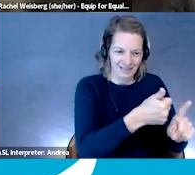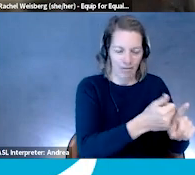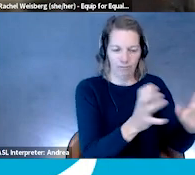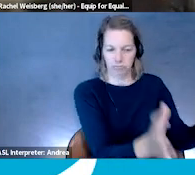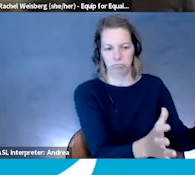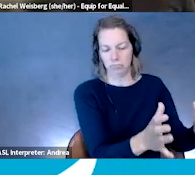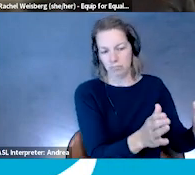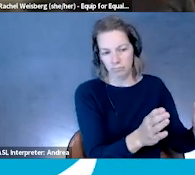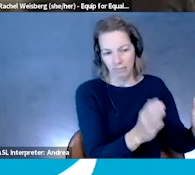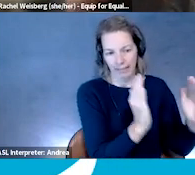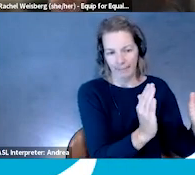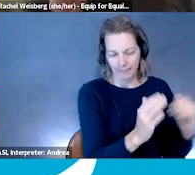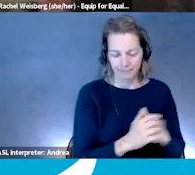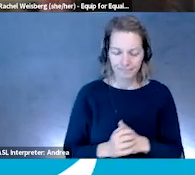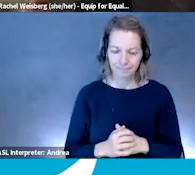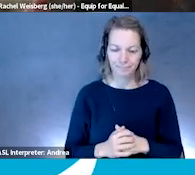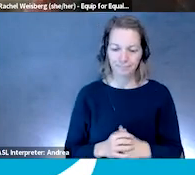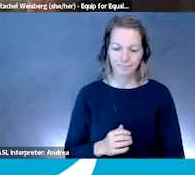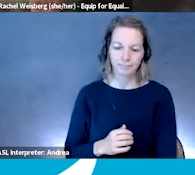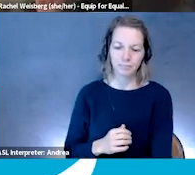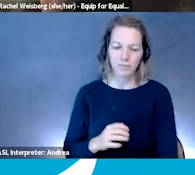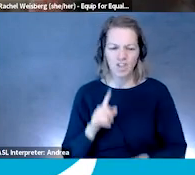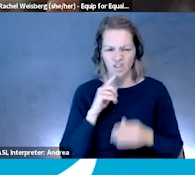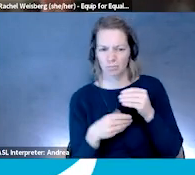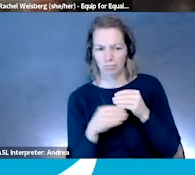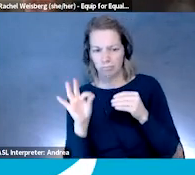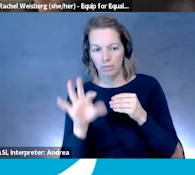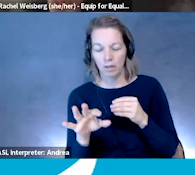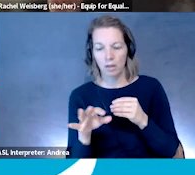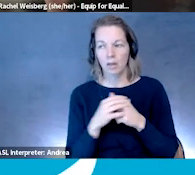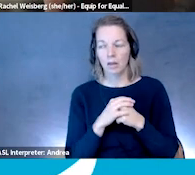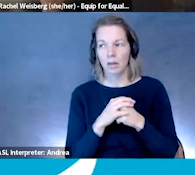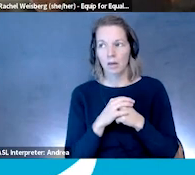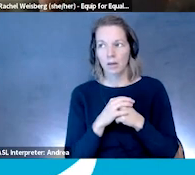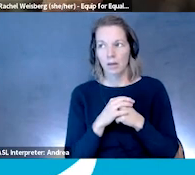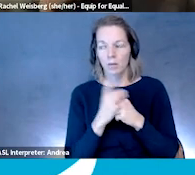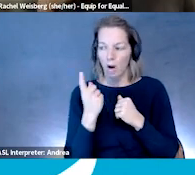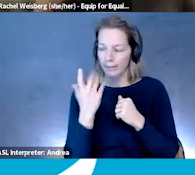THE MEDICAID WAIVER PROGRAM. BUT THAT WILL BE OUTSIDE OF THE SCOPE WHAT THE CAP SPECIFICS